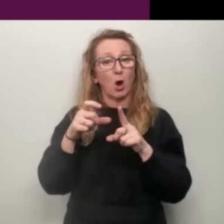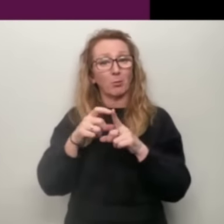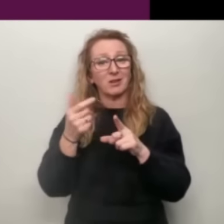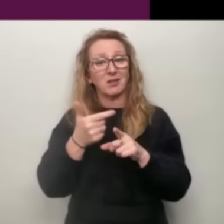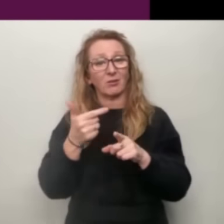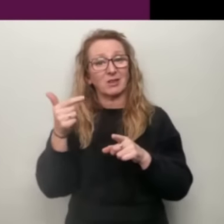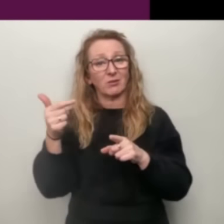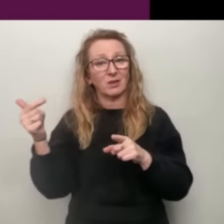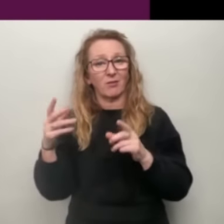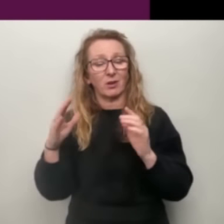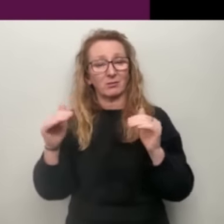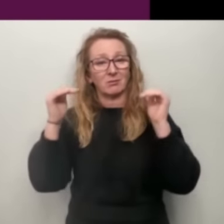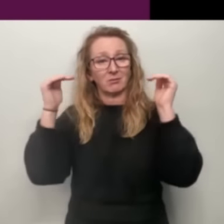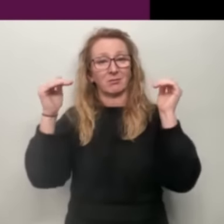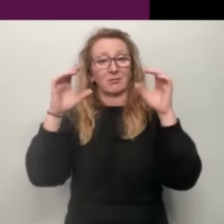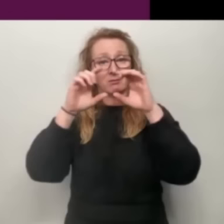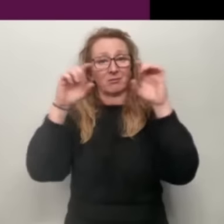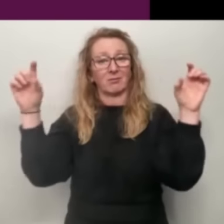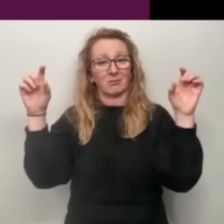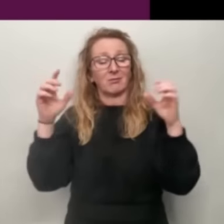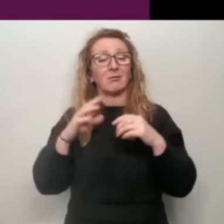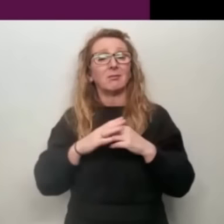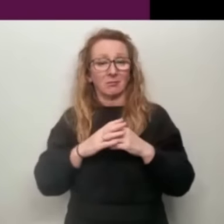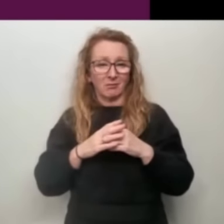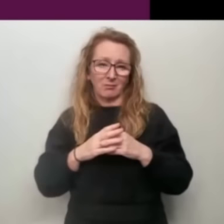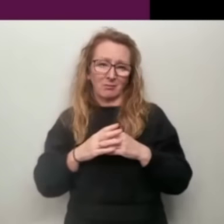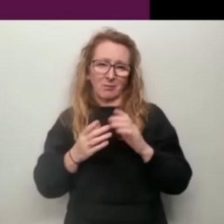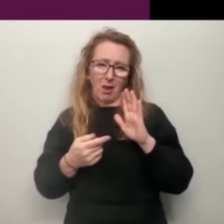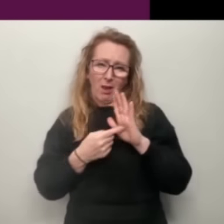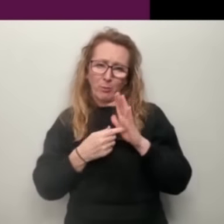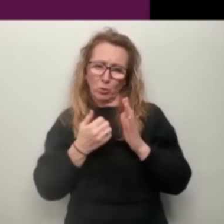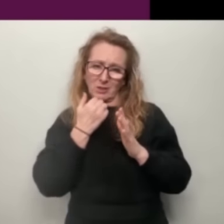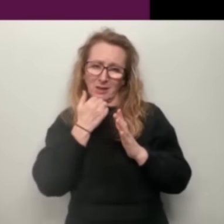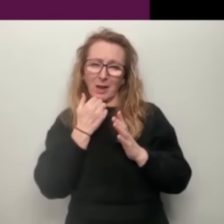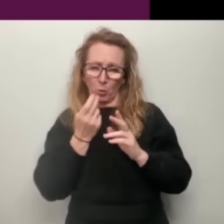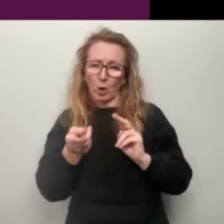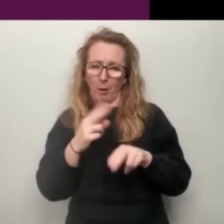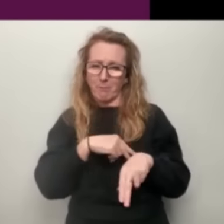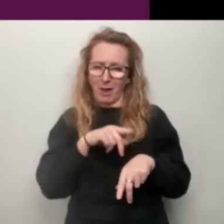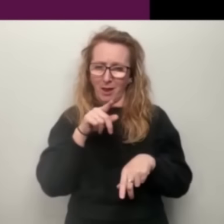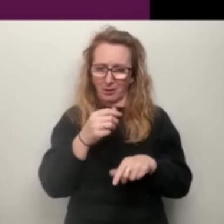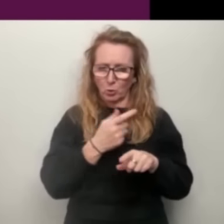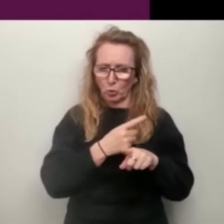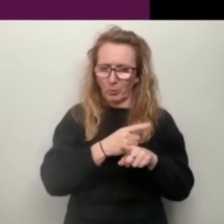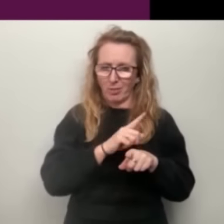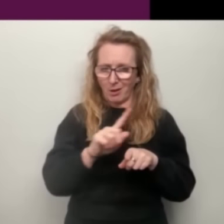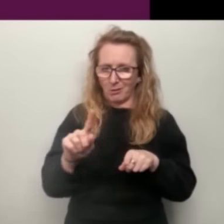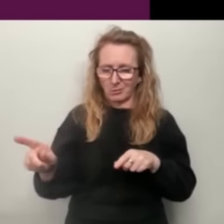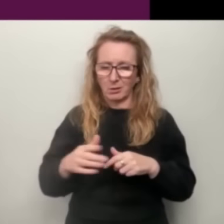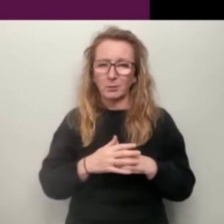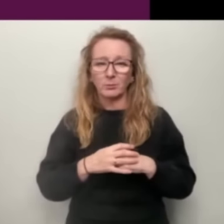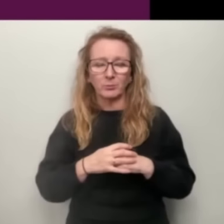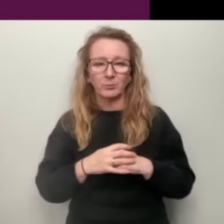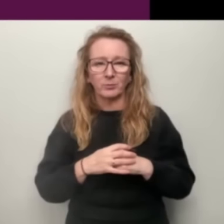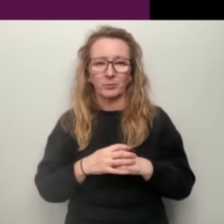and we'll come that date is a particularly significant date and we'll come back to that one. In a short while.